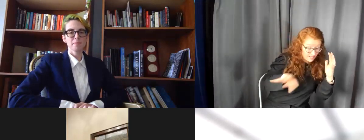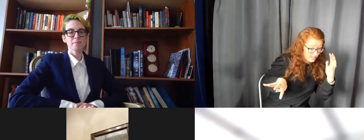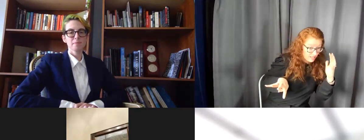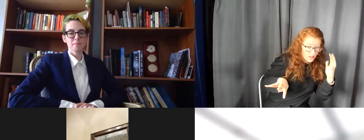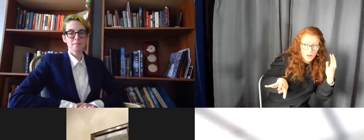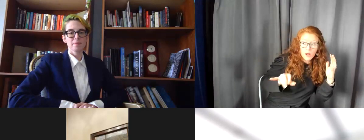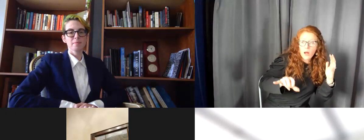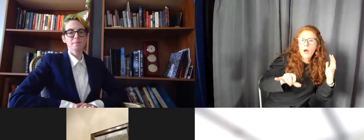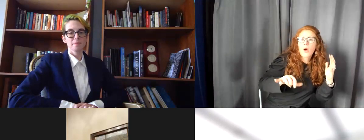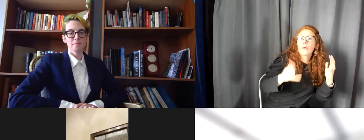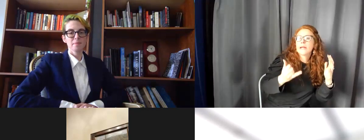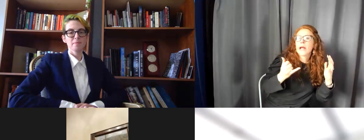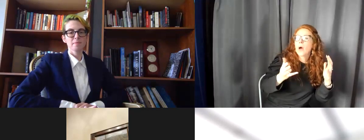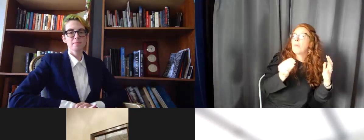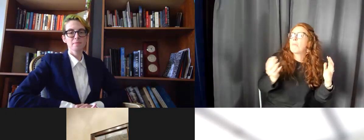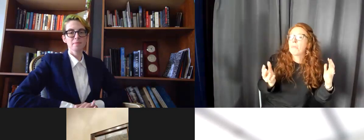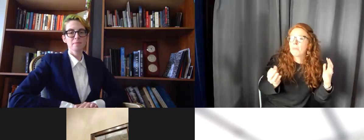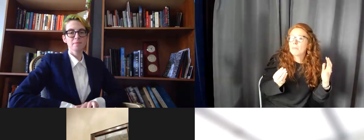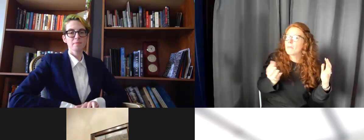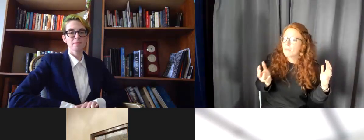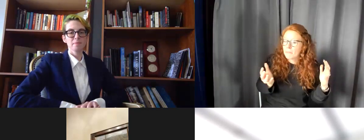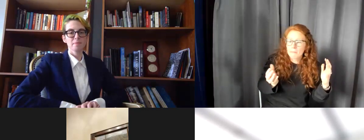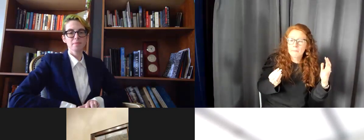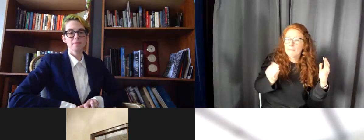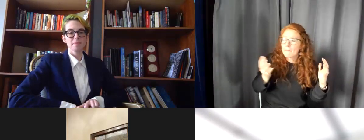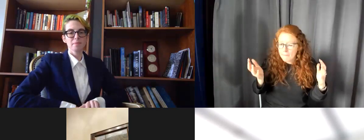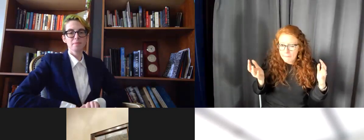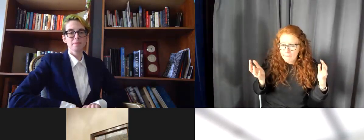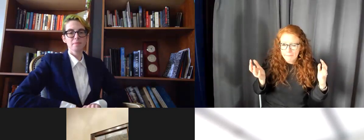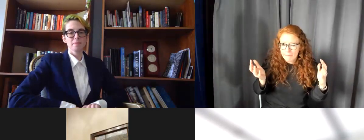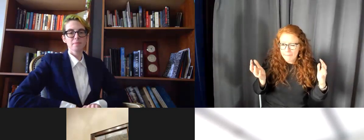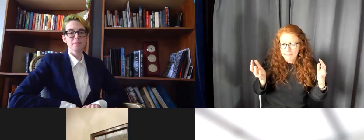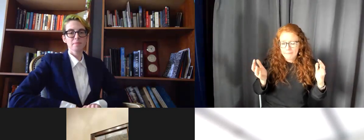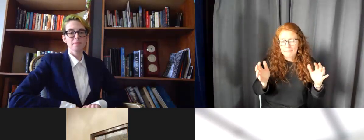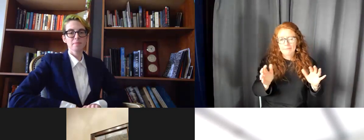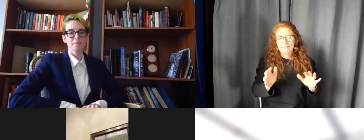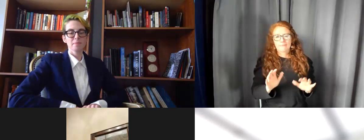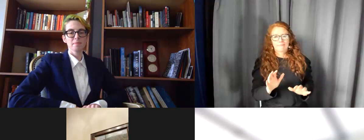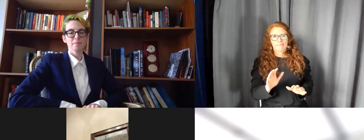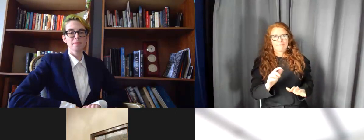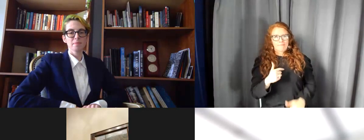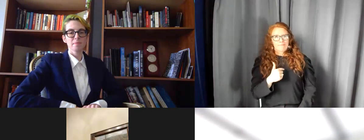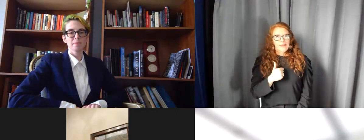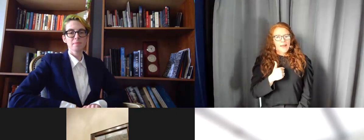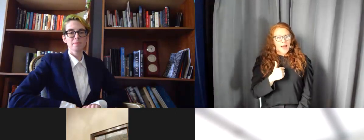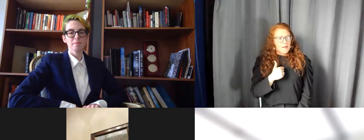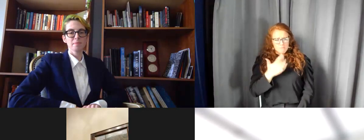Jordan Radford: as fortunate as I am to like. Jordan Radford: how those auxiliary age and I have